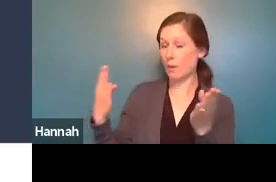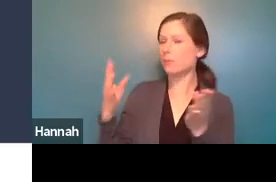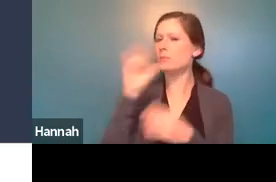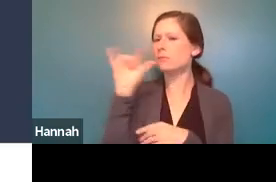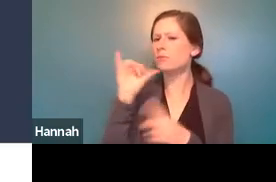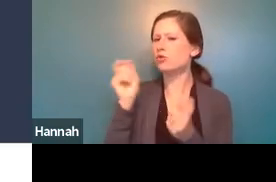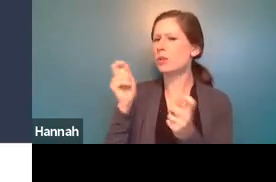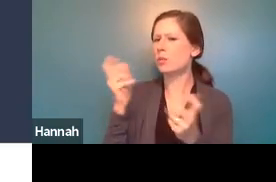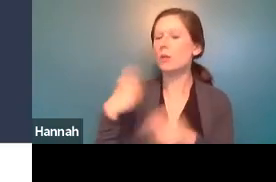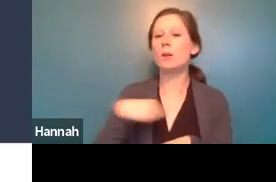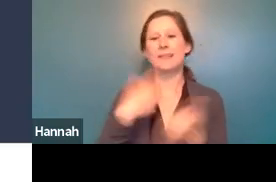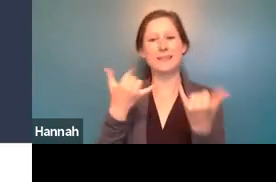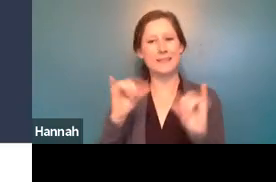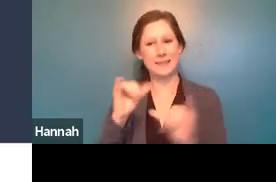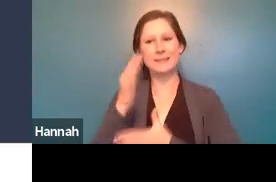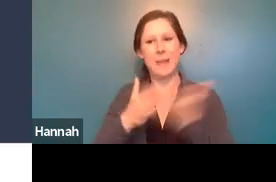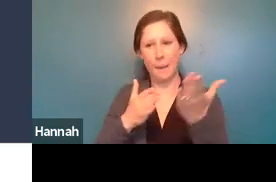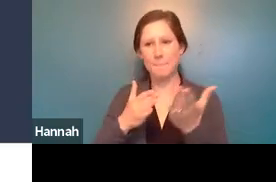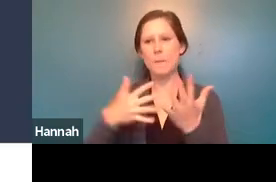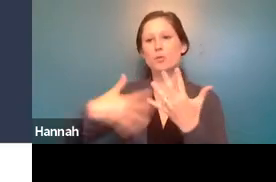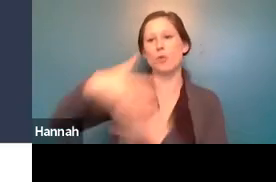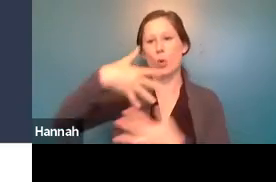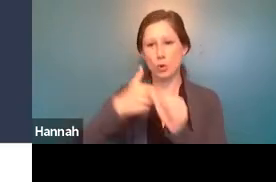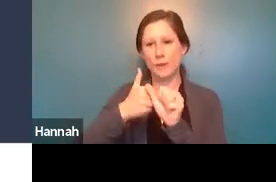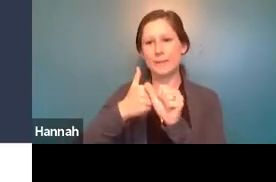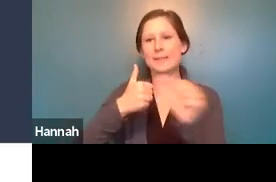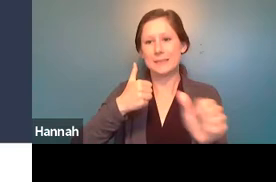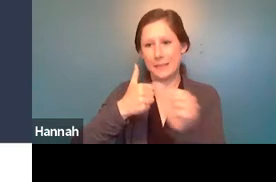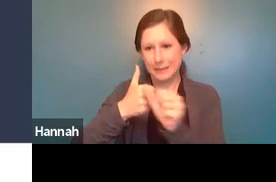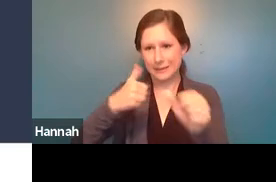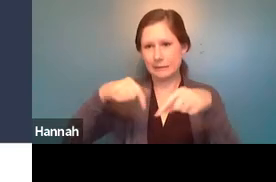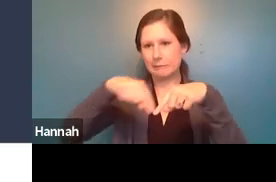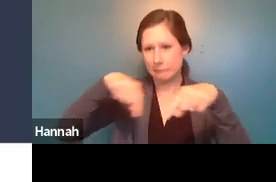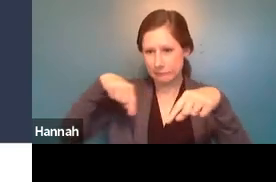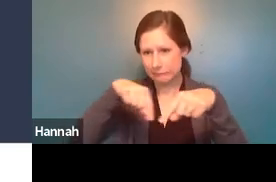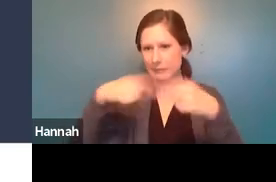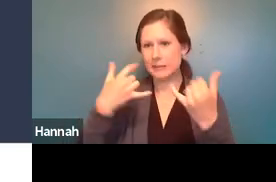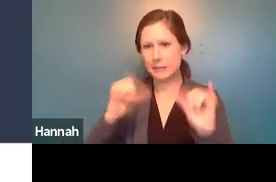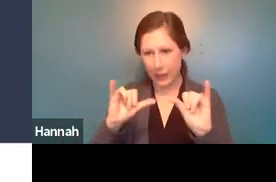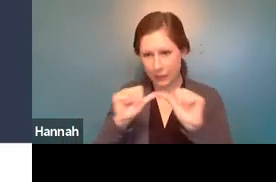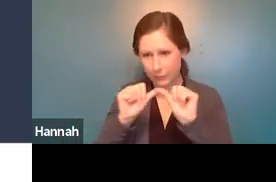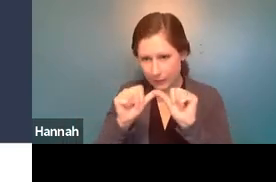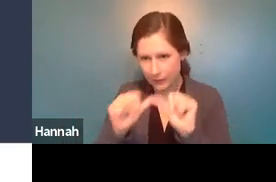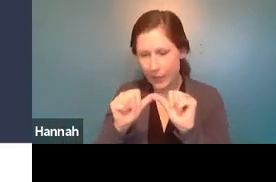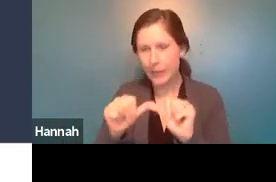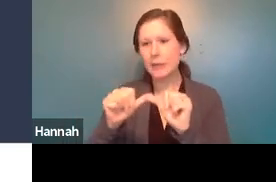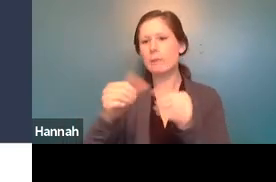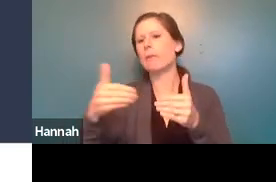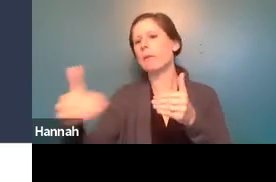maintain some sort of social distancing. So how does that all happen in the public setting? So it's been a